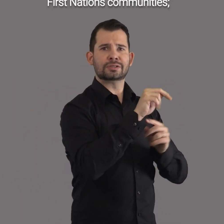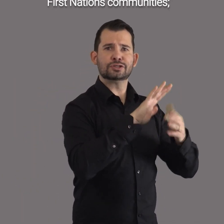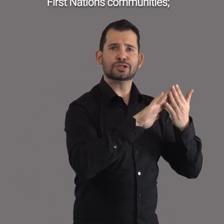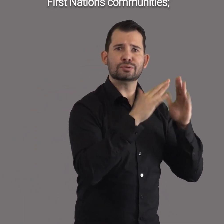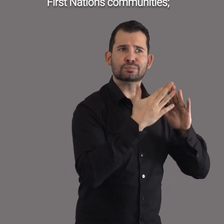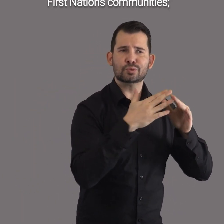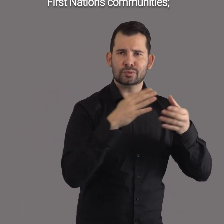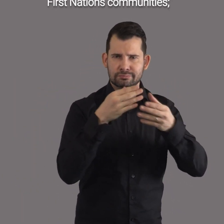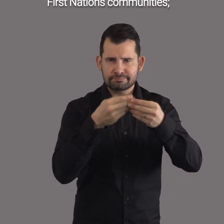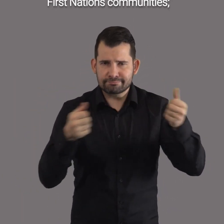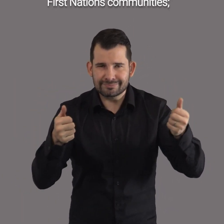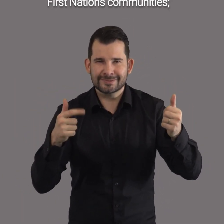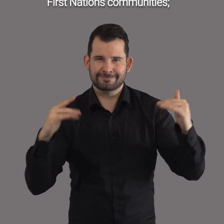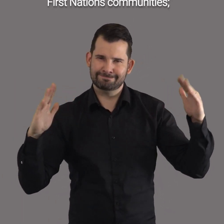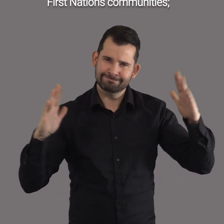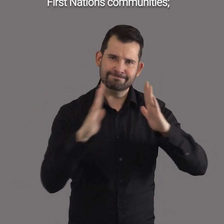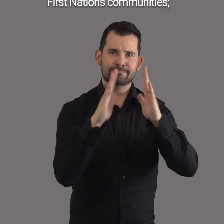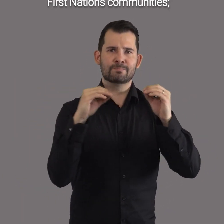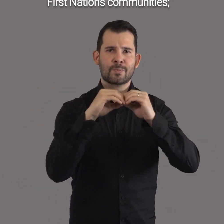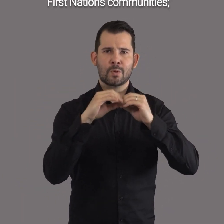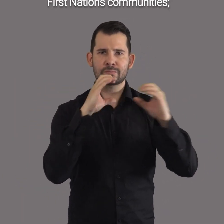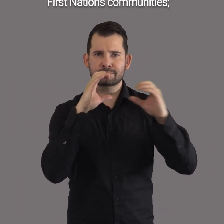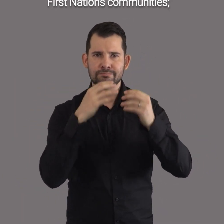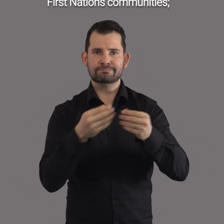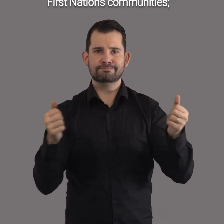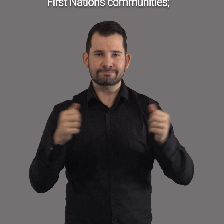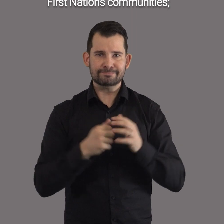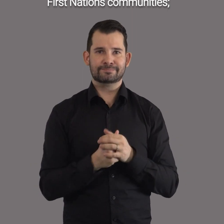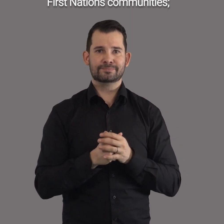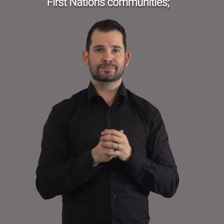First Nation communities;